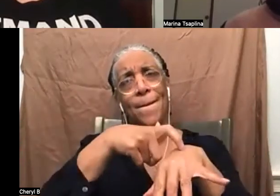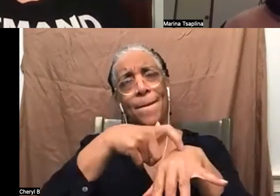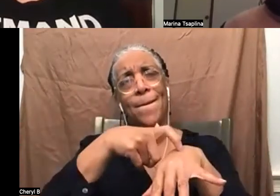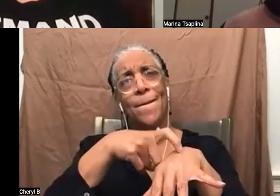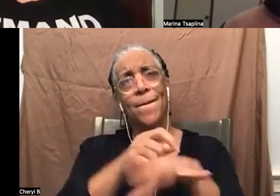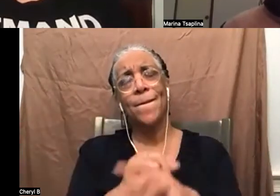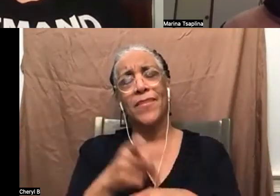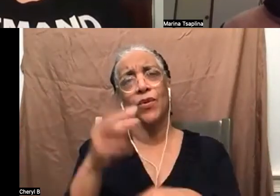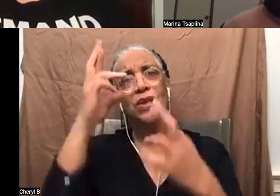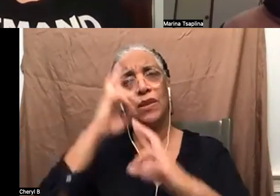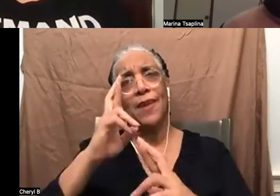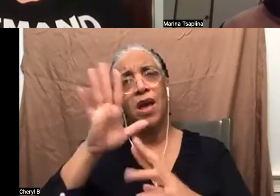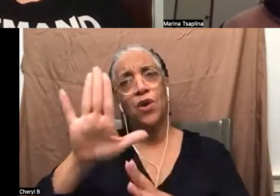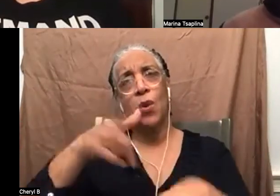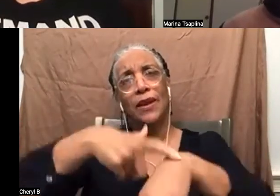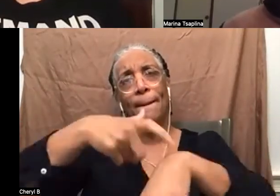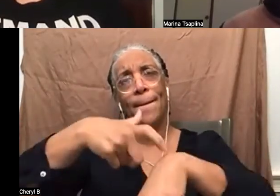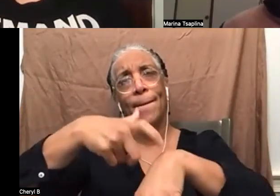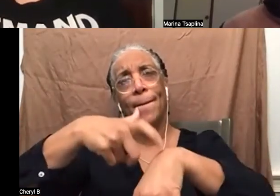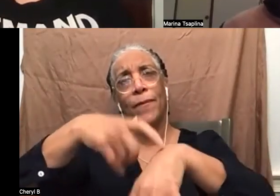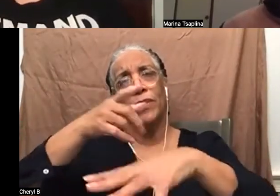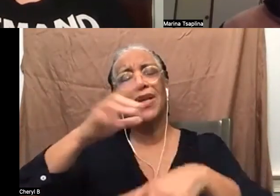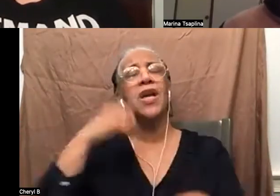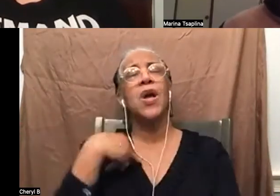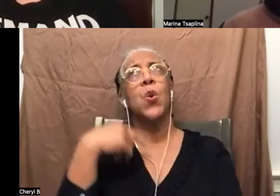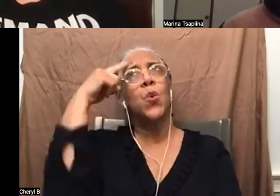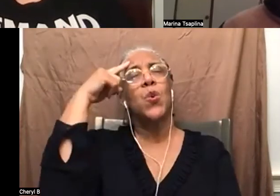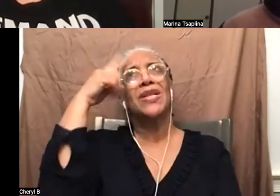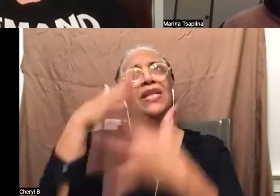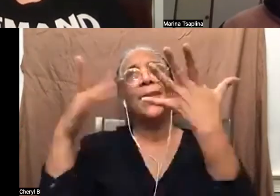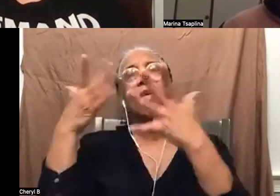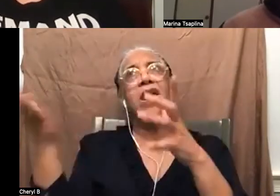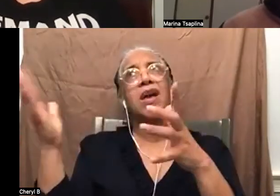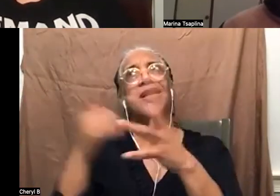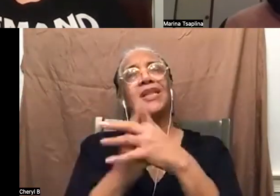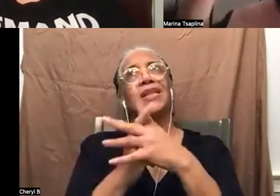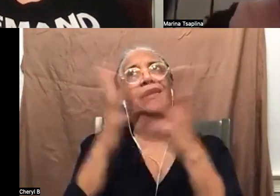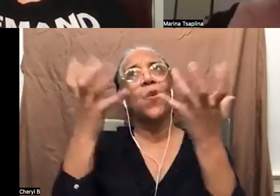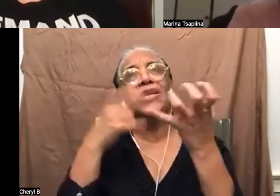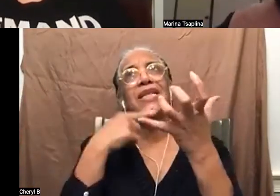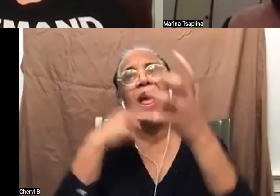There was something else I was gonna say and it slipped my mind. I looked at the time and